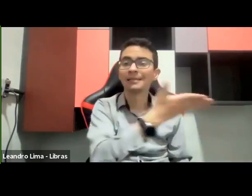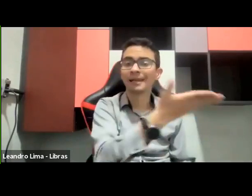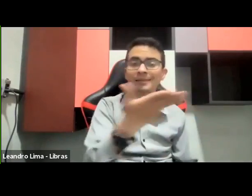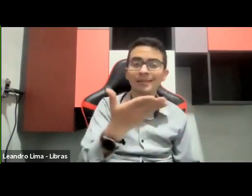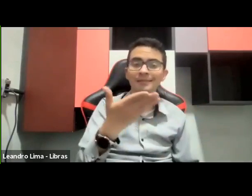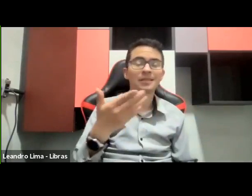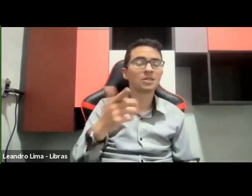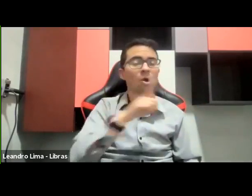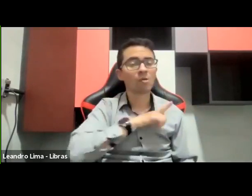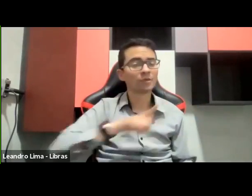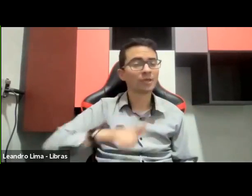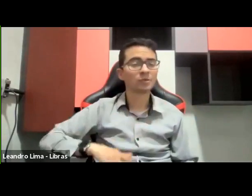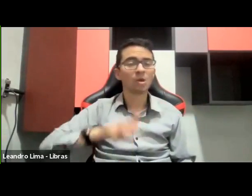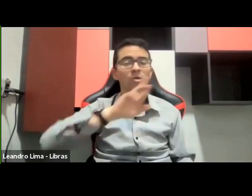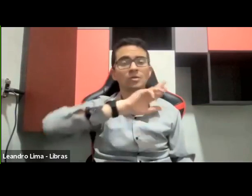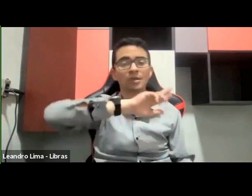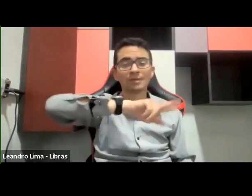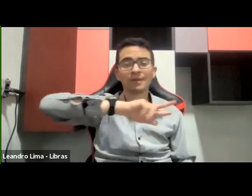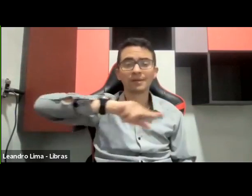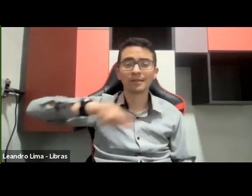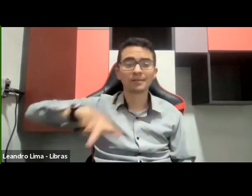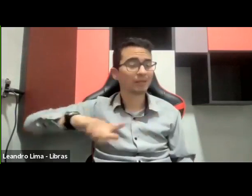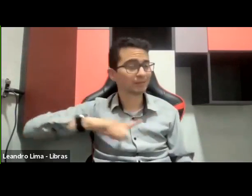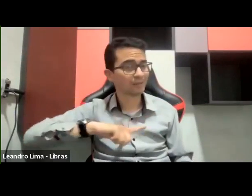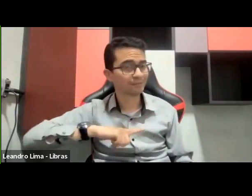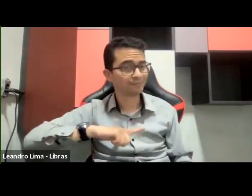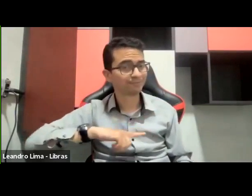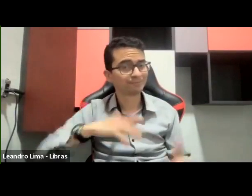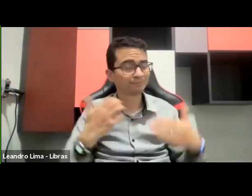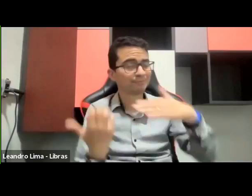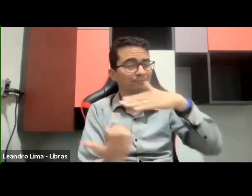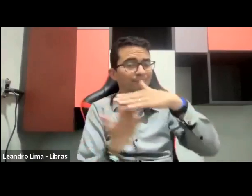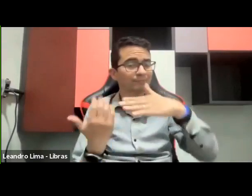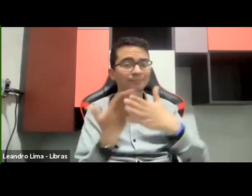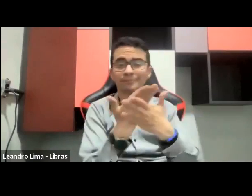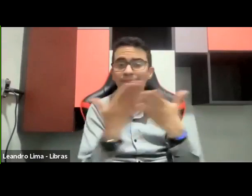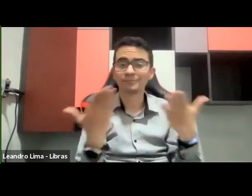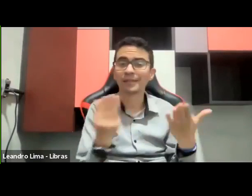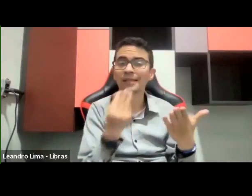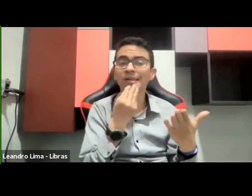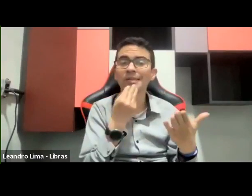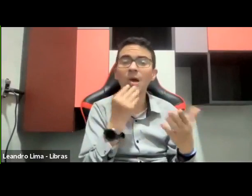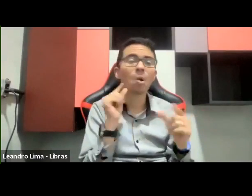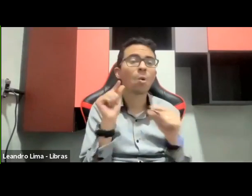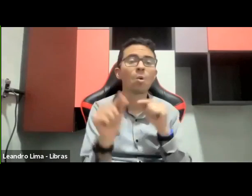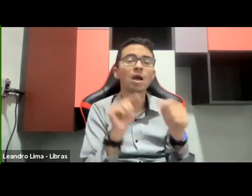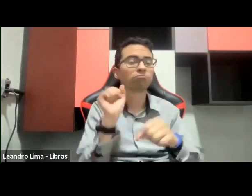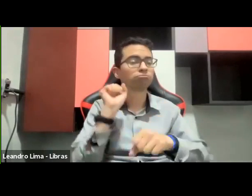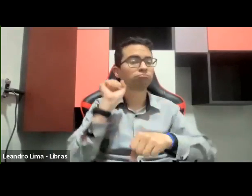success measures to stop or study was to seek to eight to stop study was to seek to eight to stop the climate change.